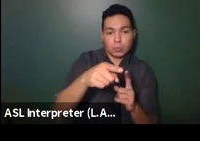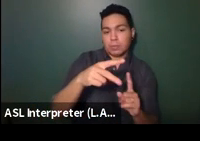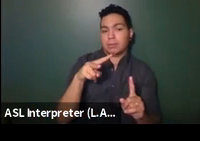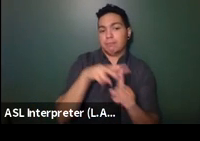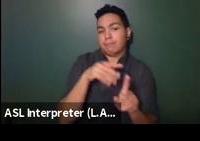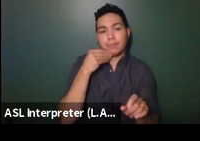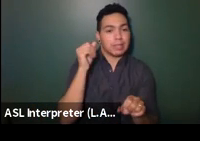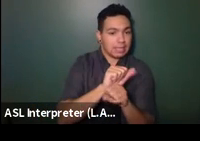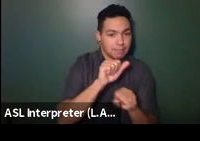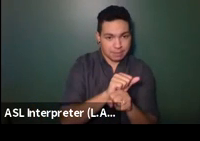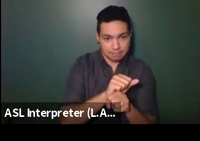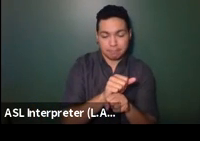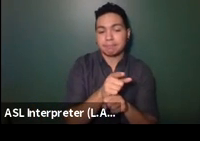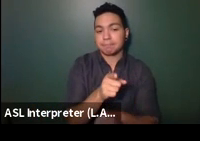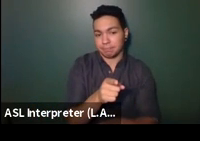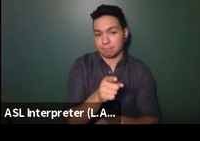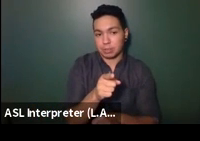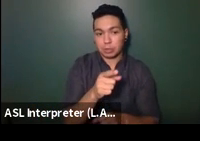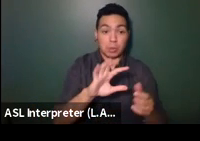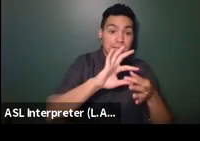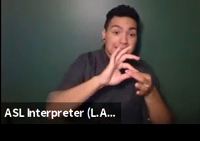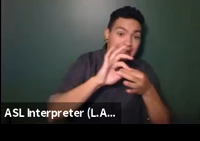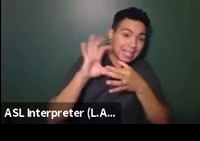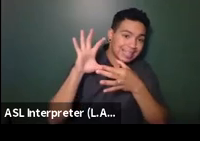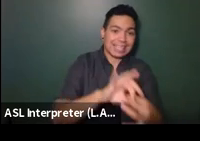ESD 189 - Amy Colburn: Added as a link attachment or even just put it in the body of the text.